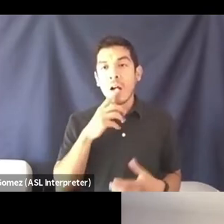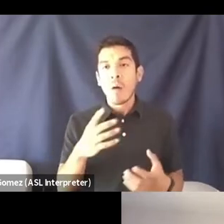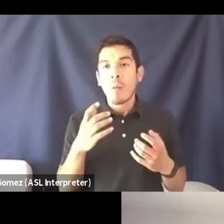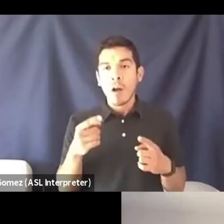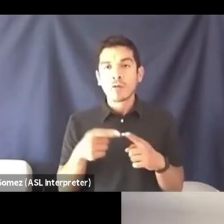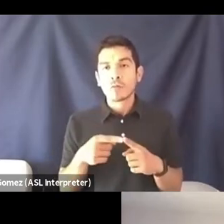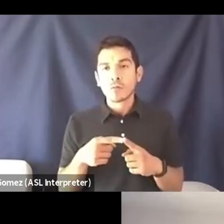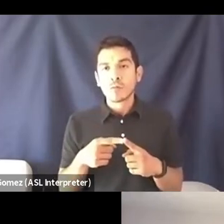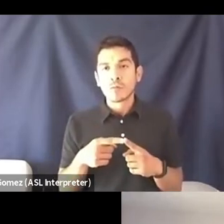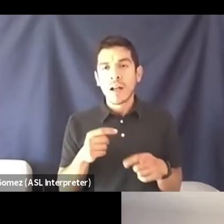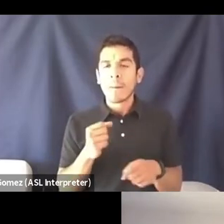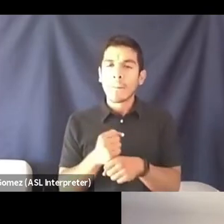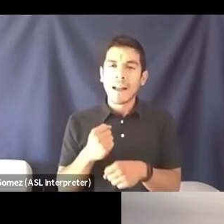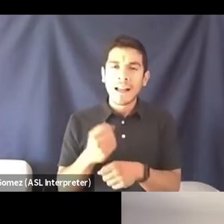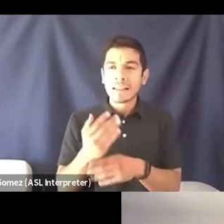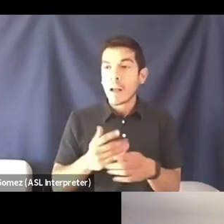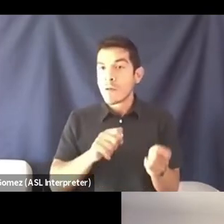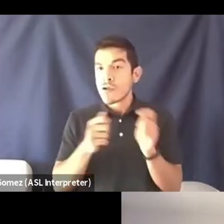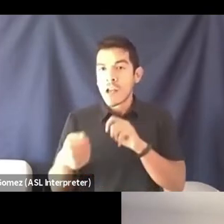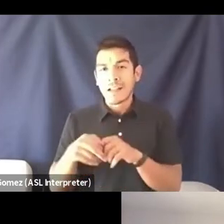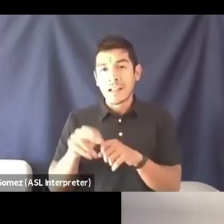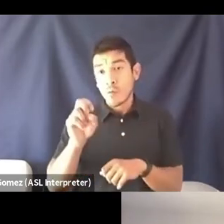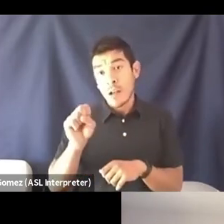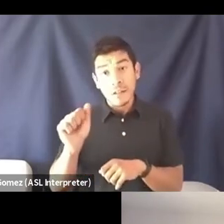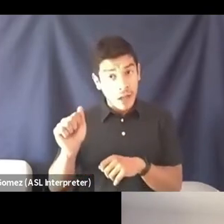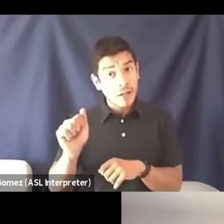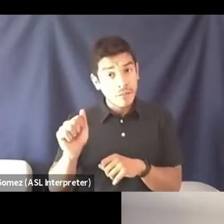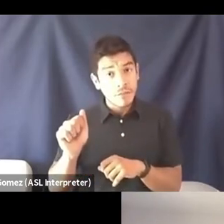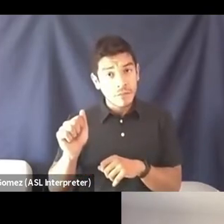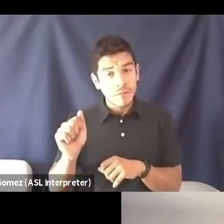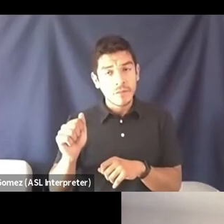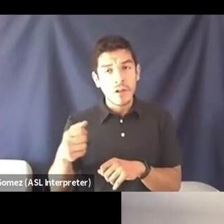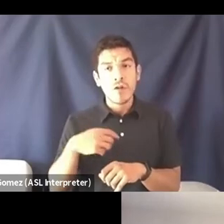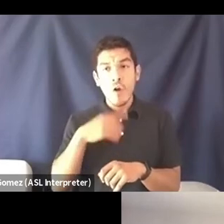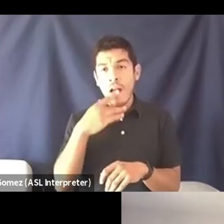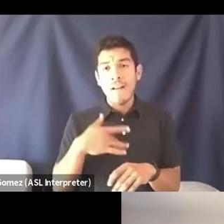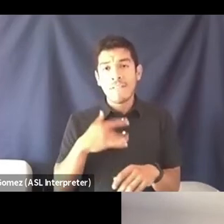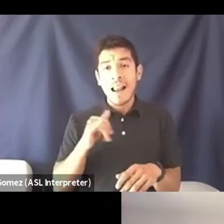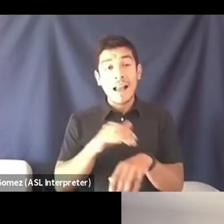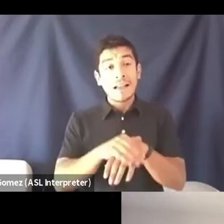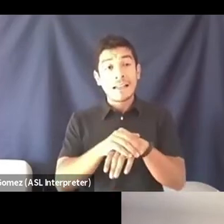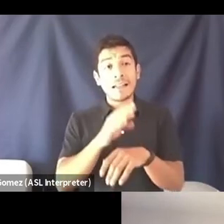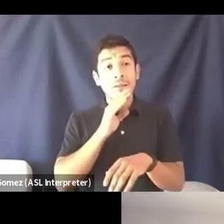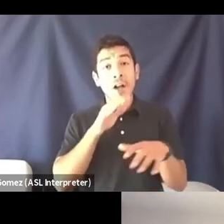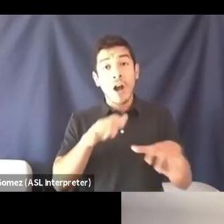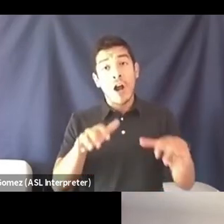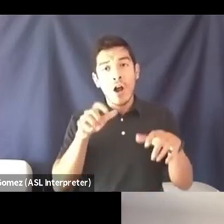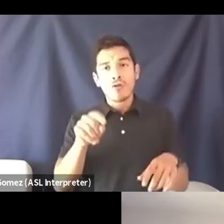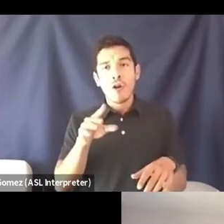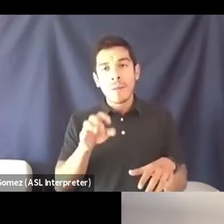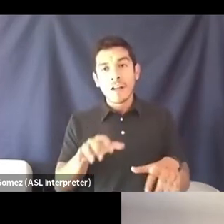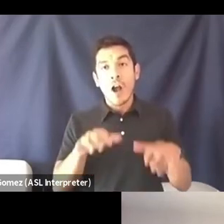make some change in the US. So I feel like the English speaking audience should be the audience of this film.